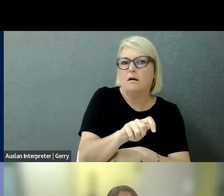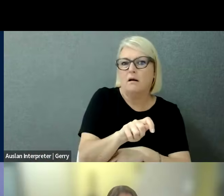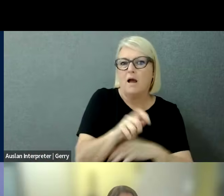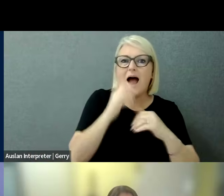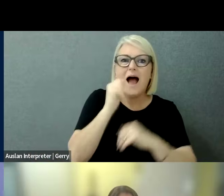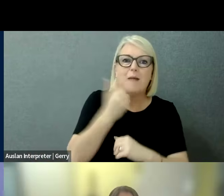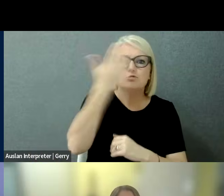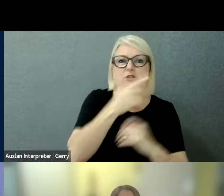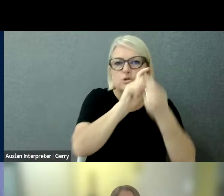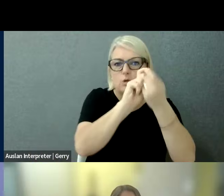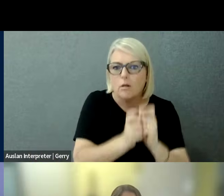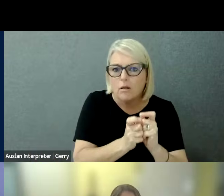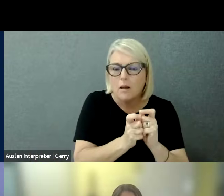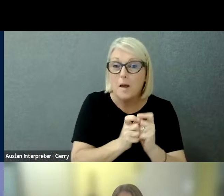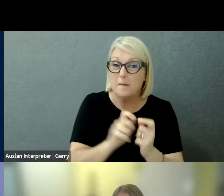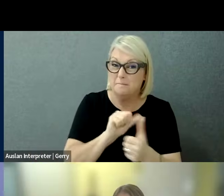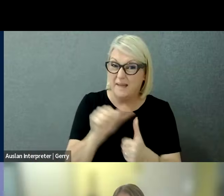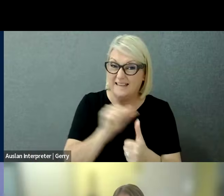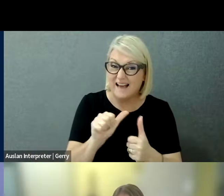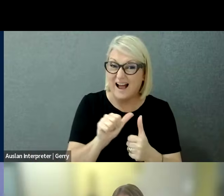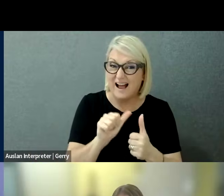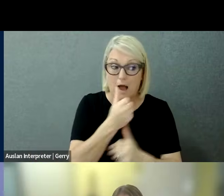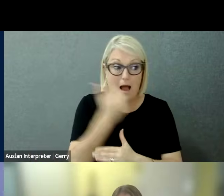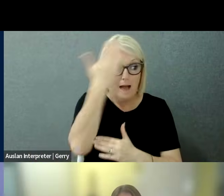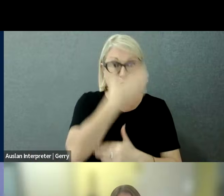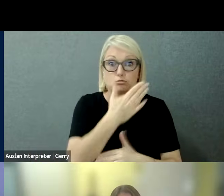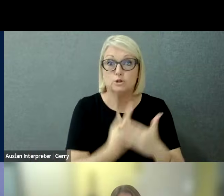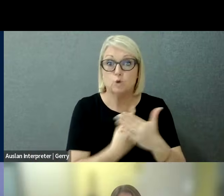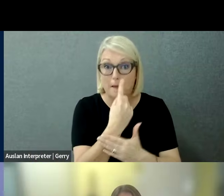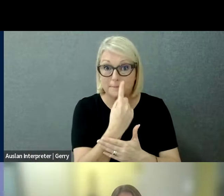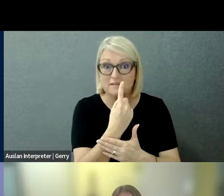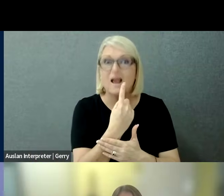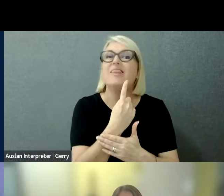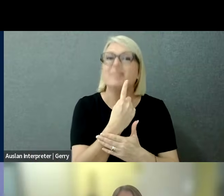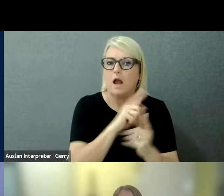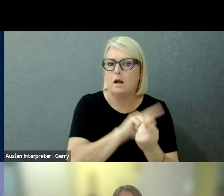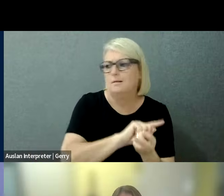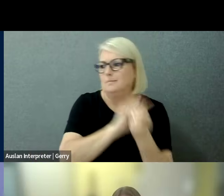that can happen locally. So I think for all of those reasons, I think if we can lean into